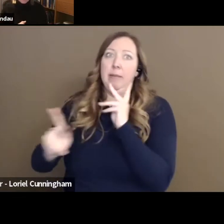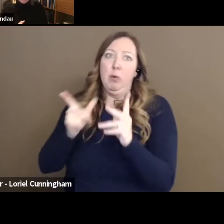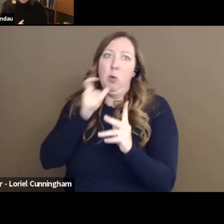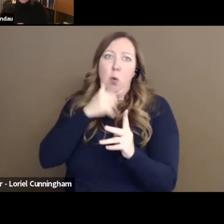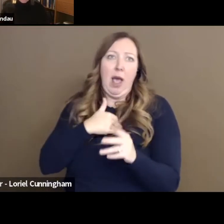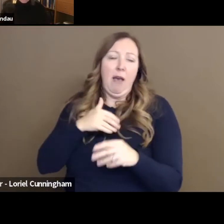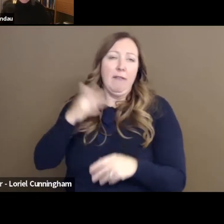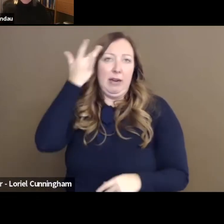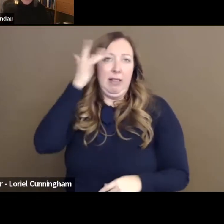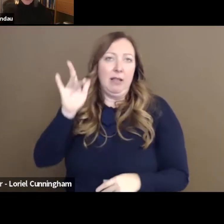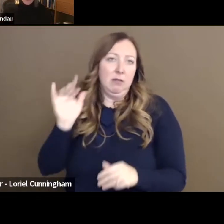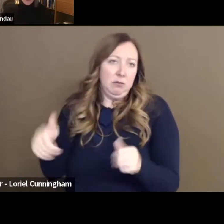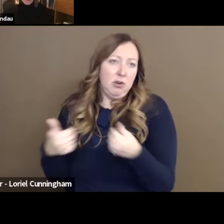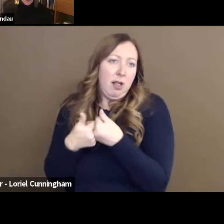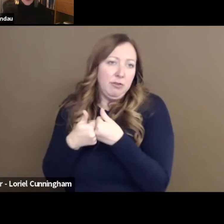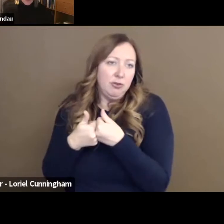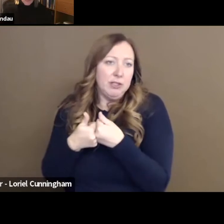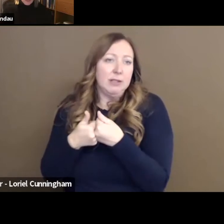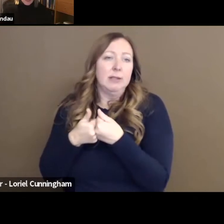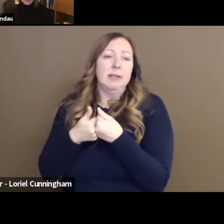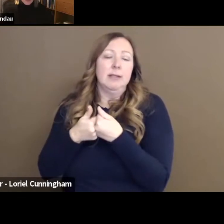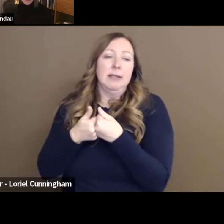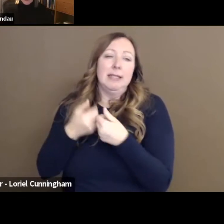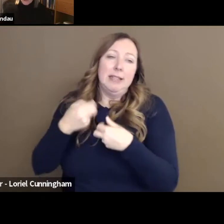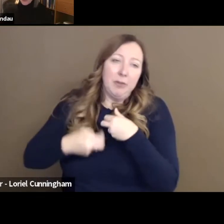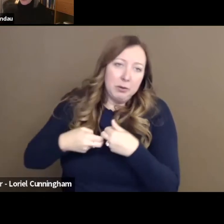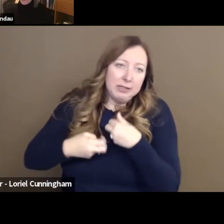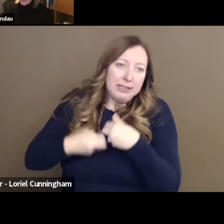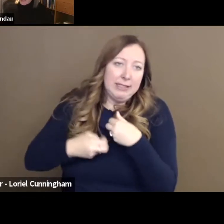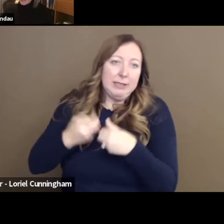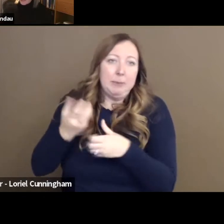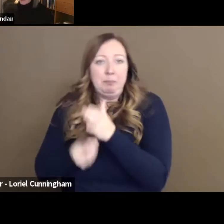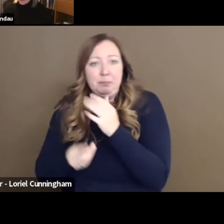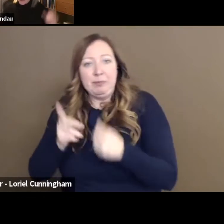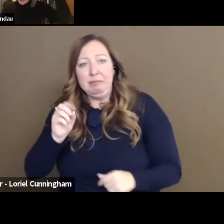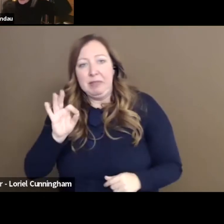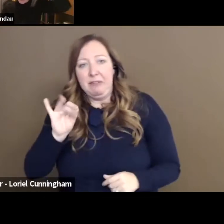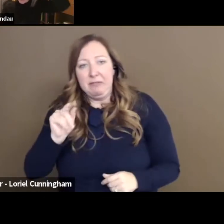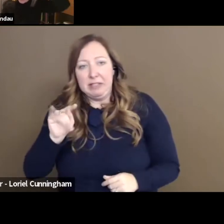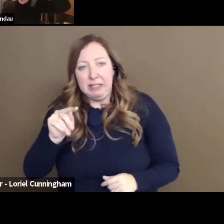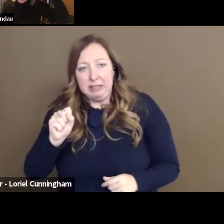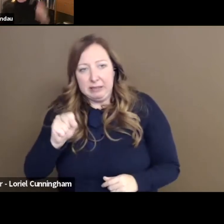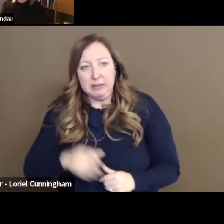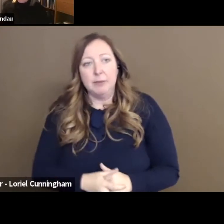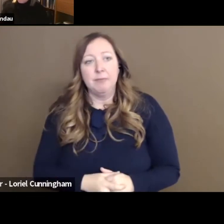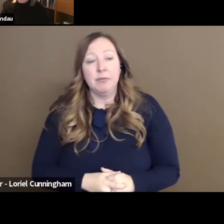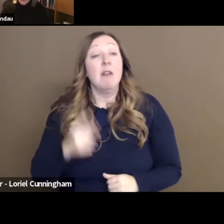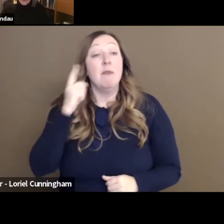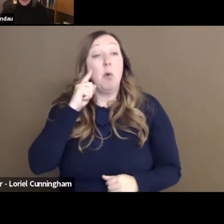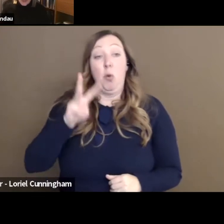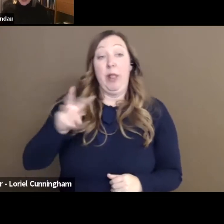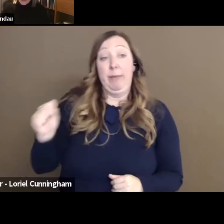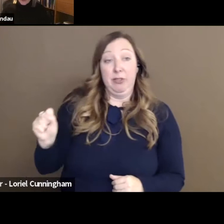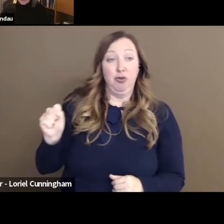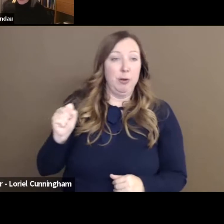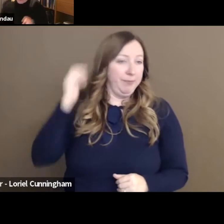challenges difficulties deficits for williams syndrome the occipital posterior parietal areas the areas that